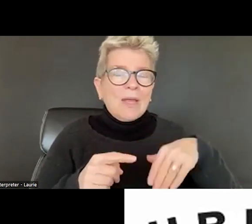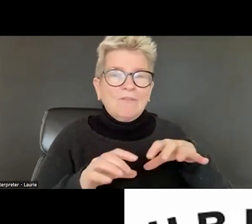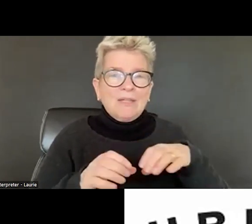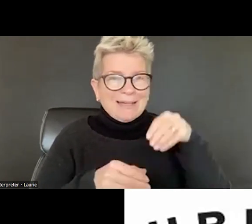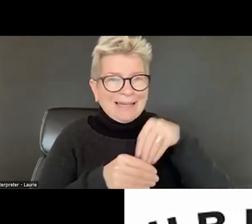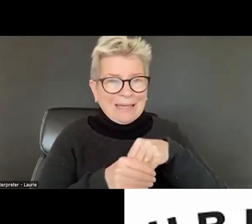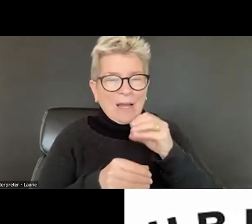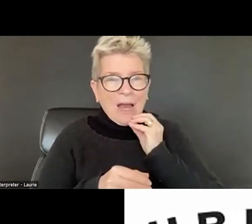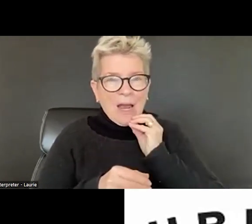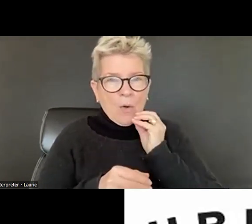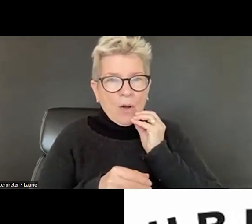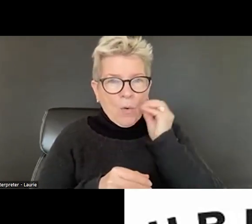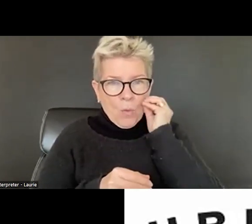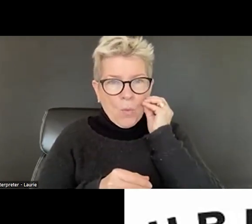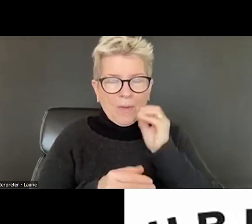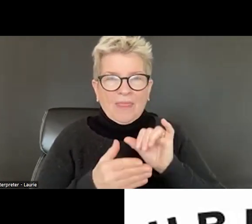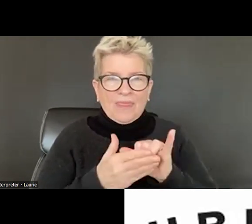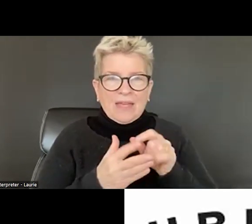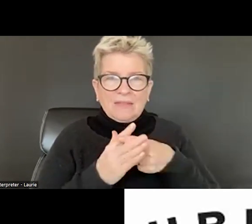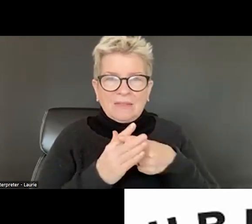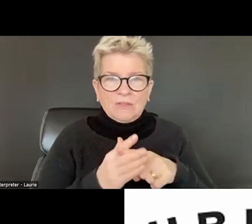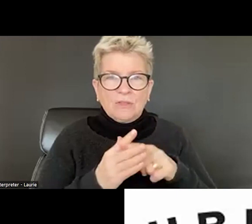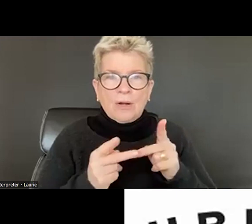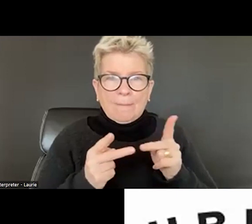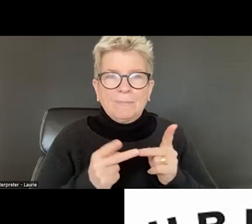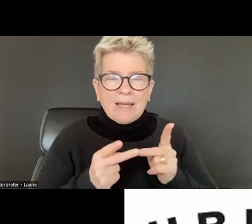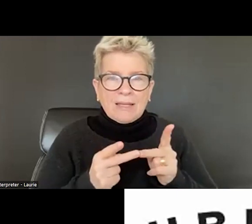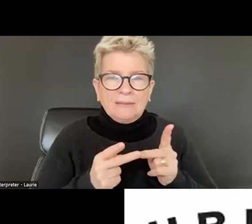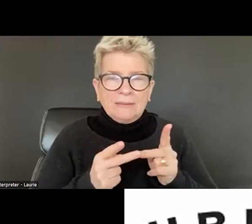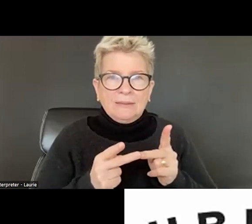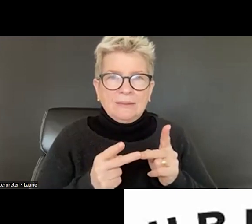I think that's where the starting place is so getting real with that conversation what does